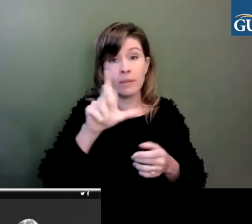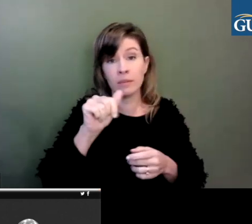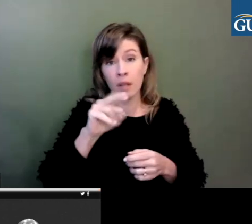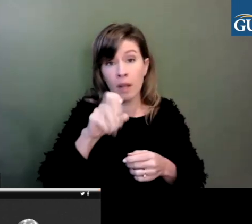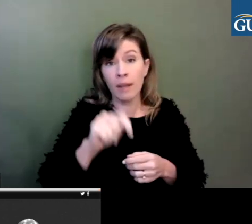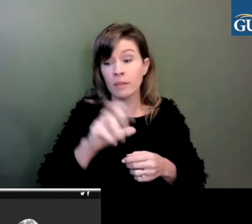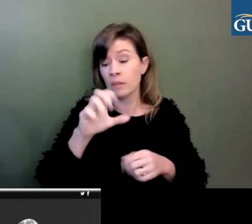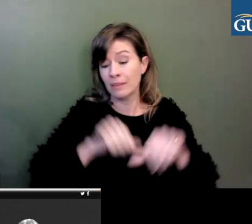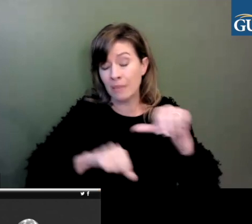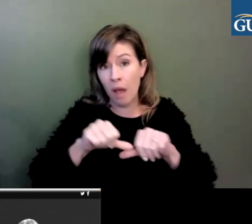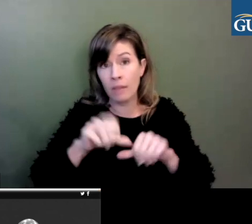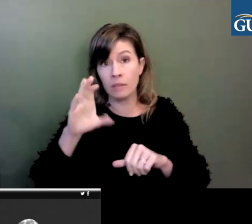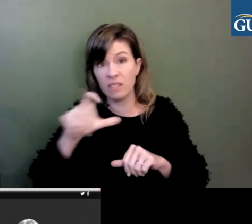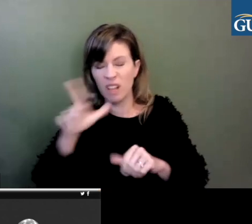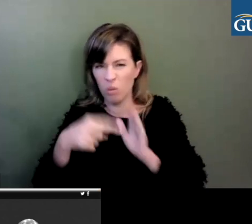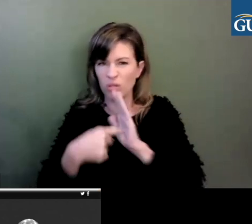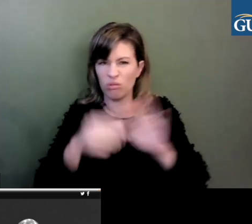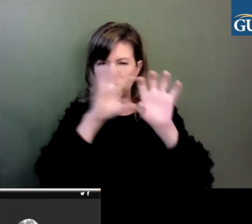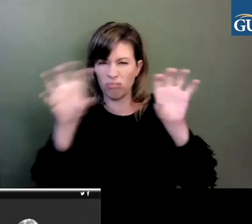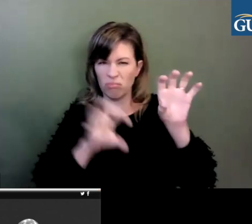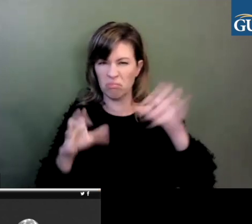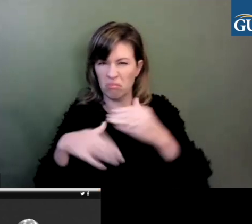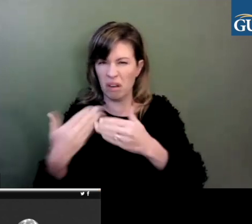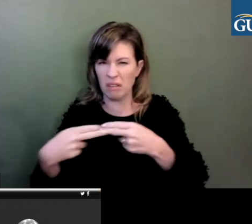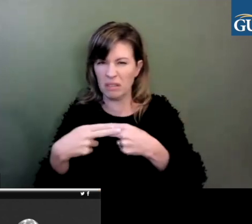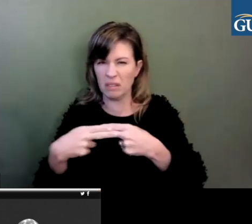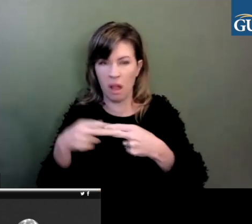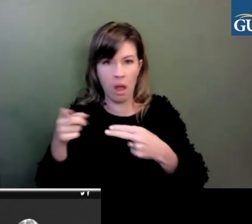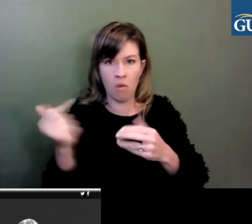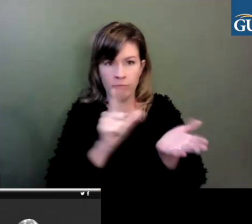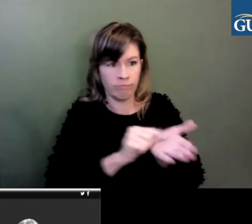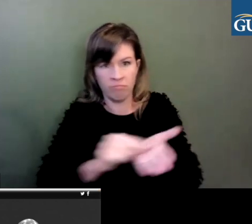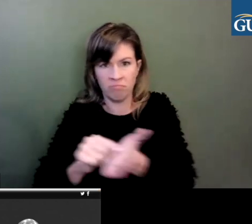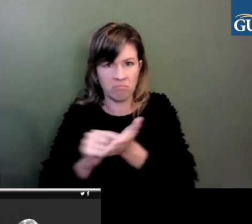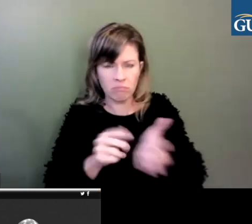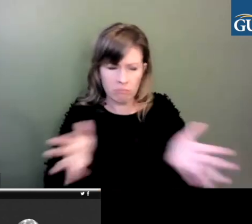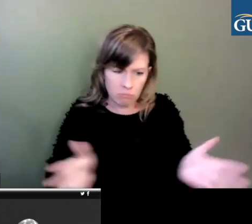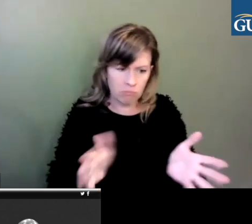show in the next slide, also directly urged their scientific audiences to address the latent violence of